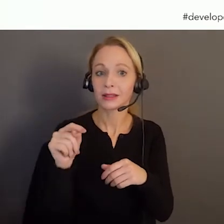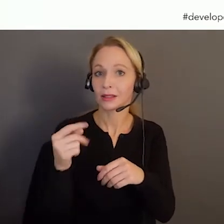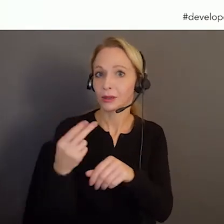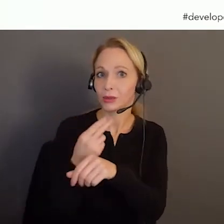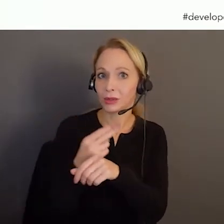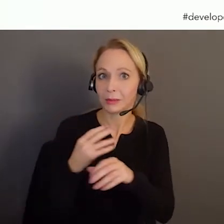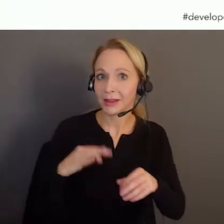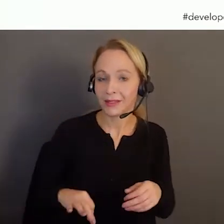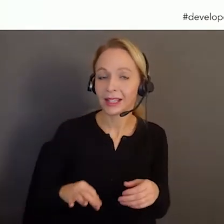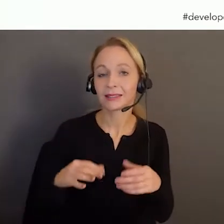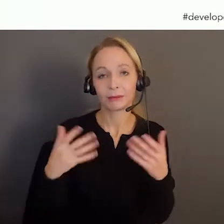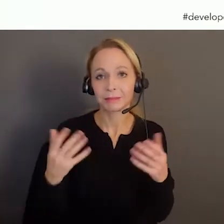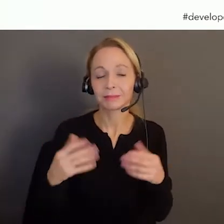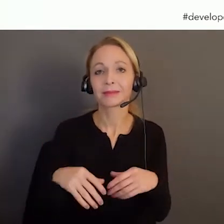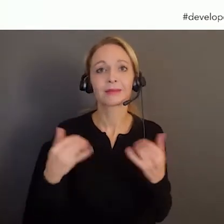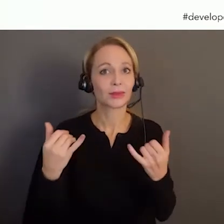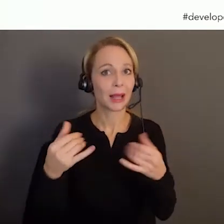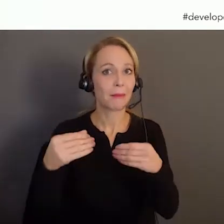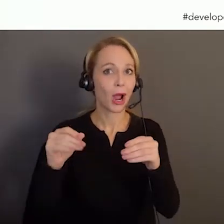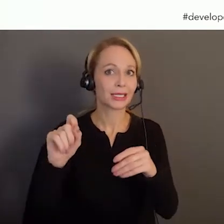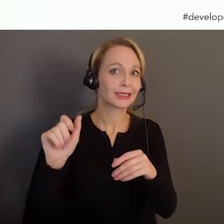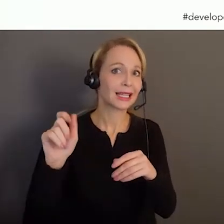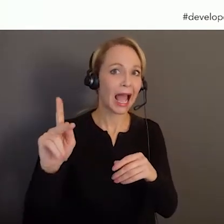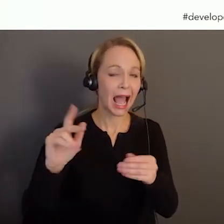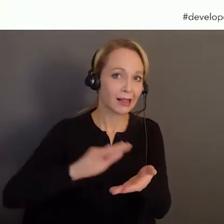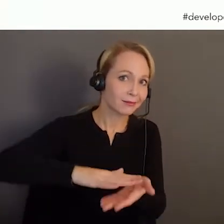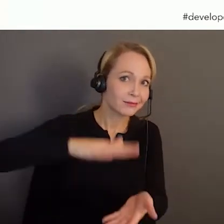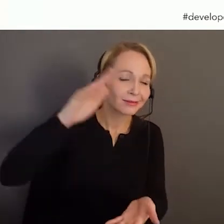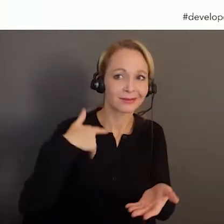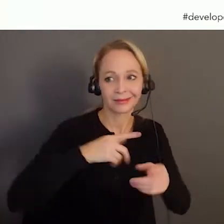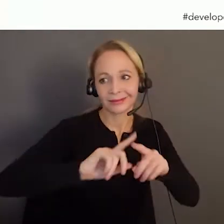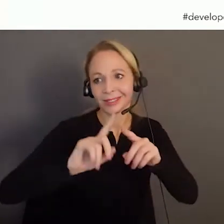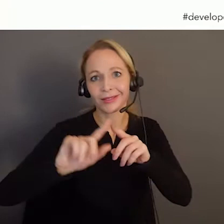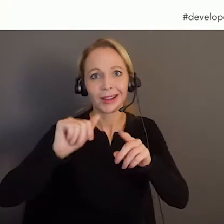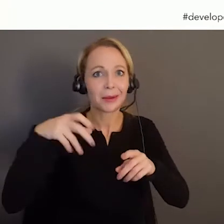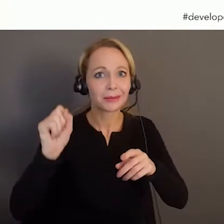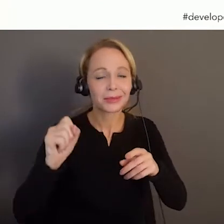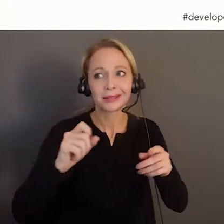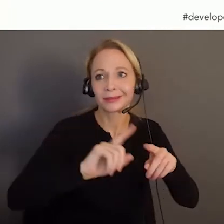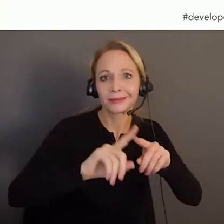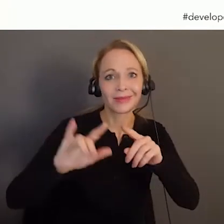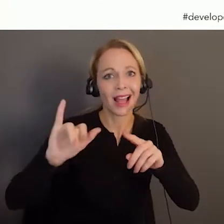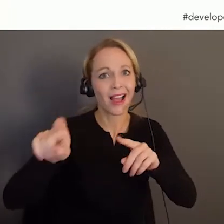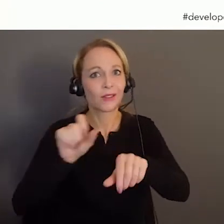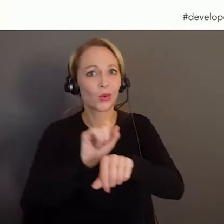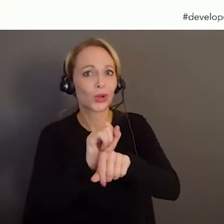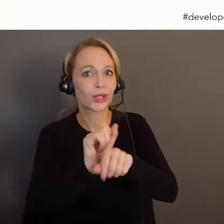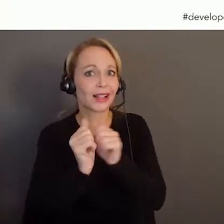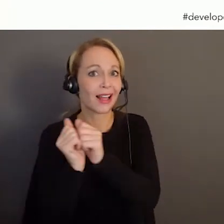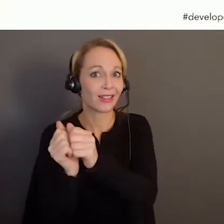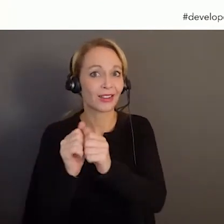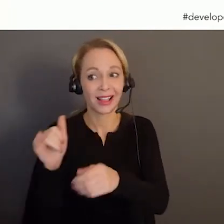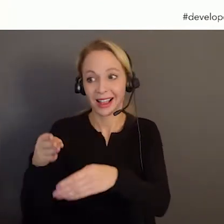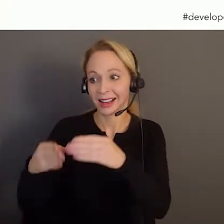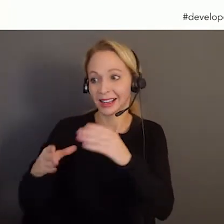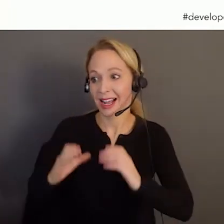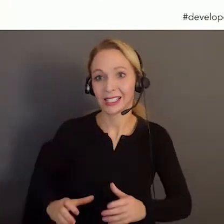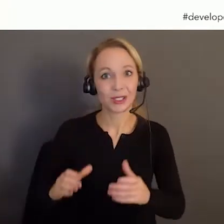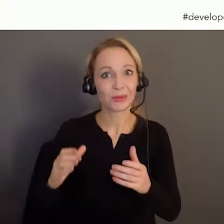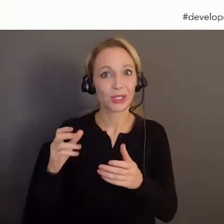IN TODAY'S MARKETING STACK THERE AN EVER GROWING LIST OF APPS TO WORK TOGETHER AND THE END CUSTOMER'S JOURNEY